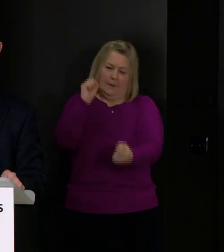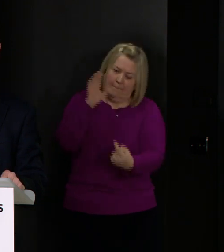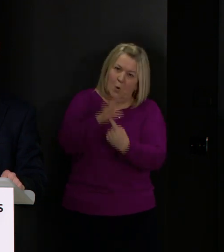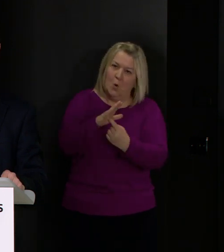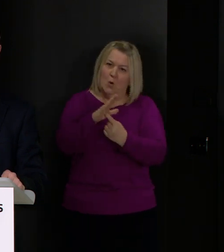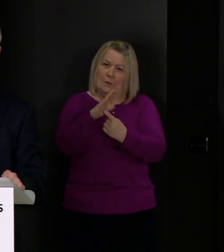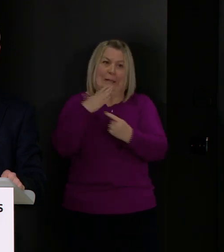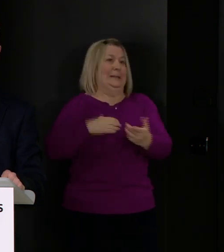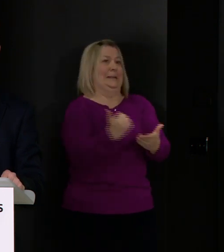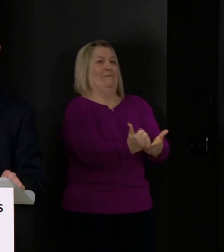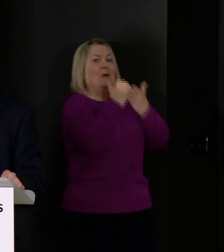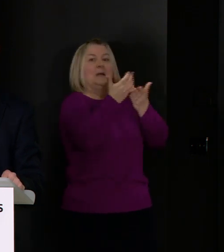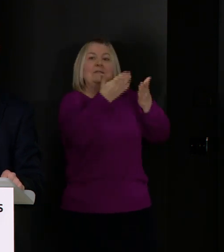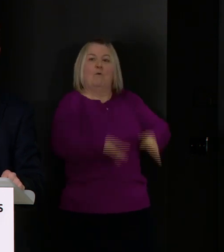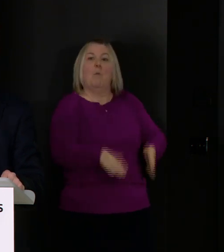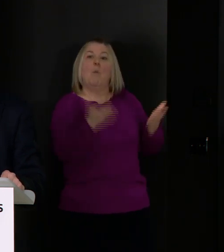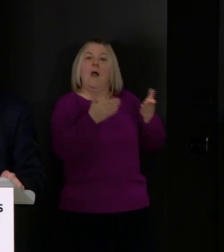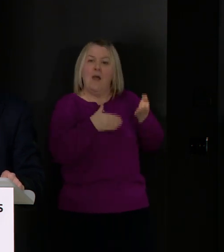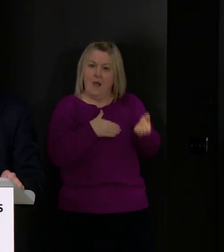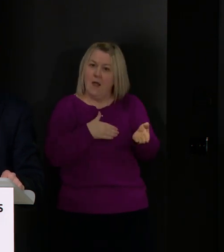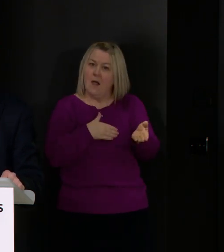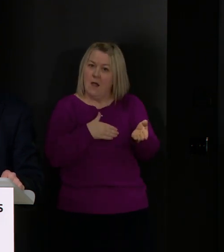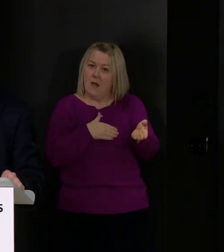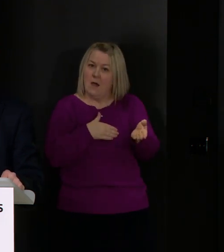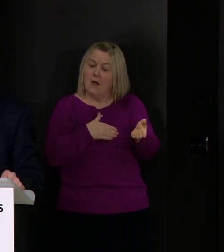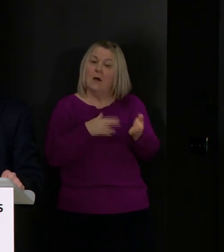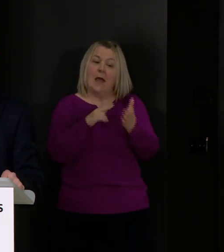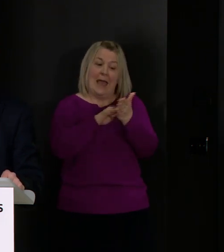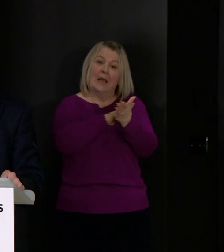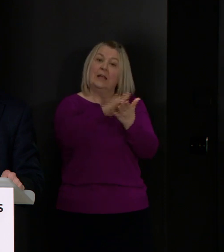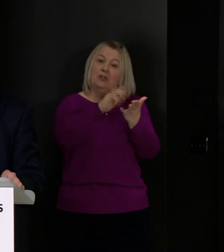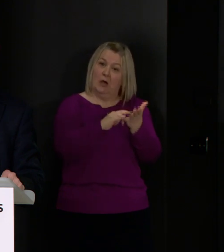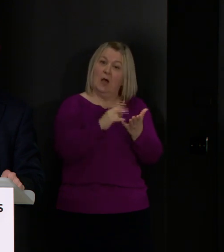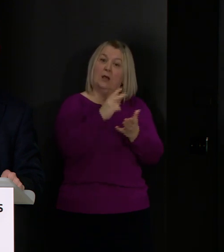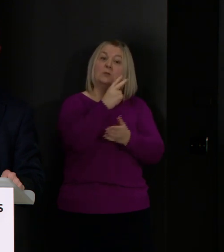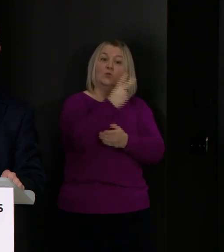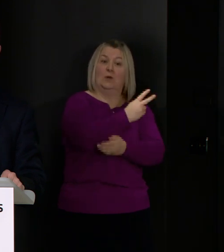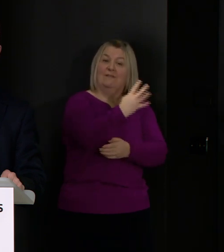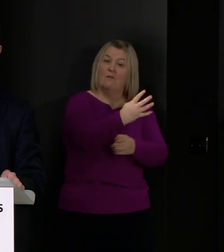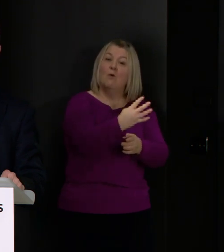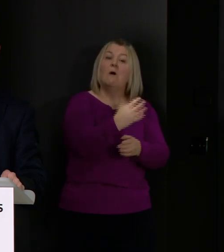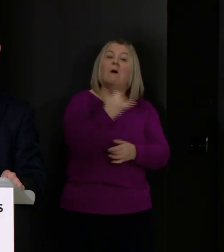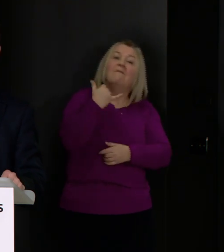you can do that very, very easily by phoning NHS 24 [on] 111. When you do that